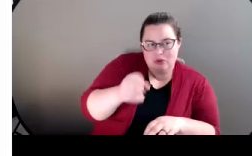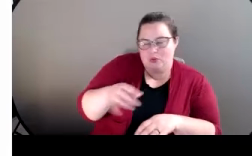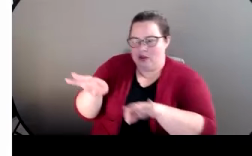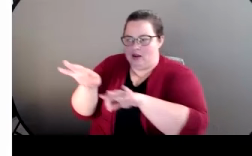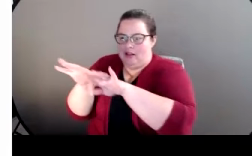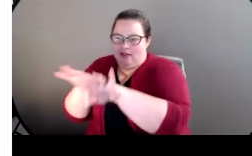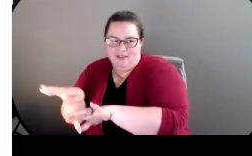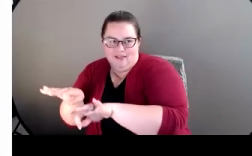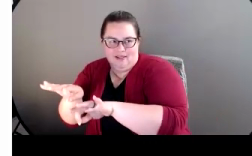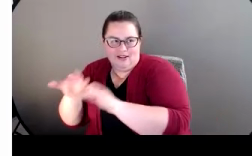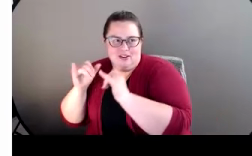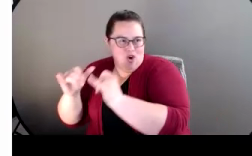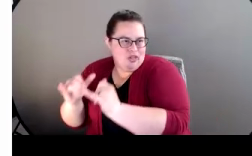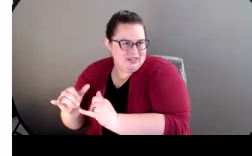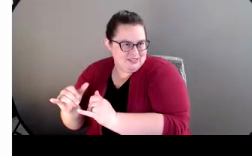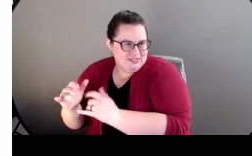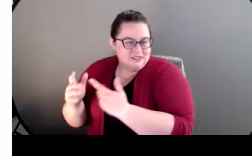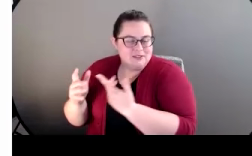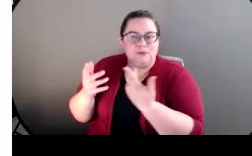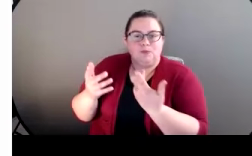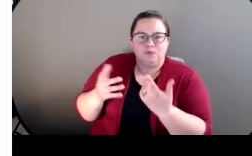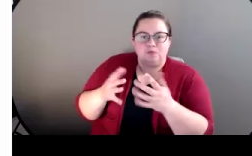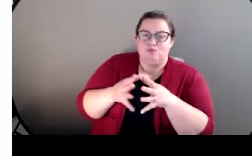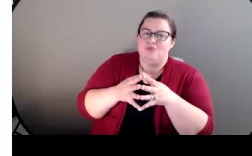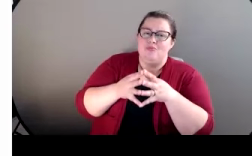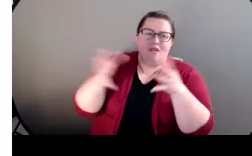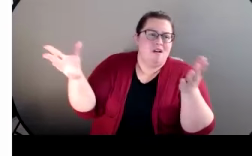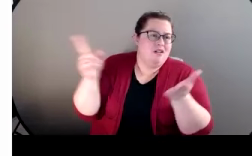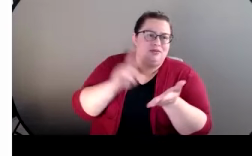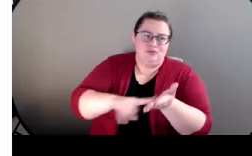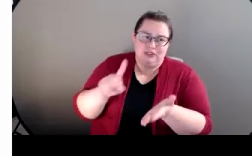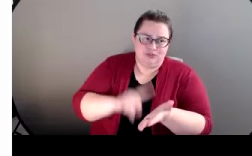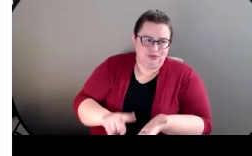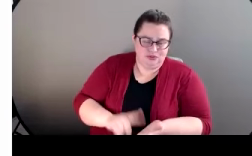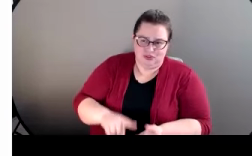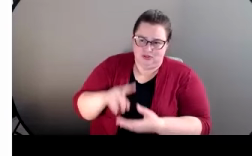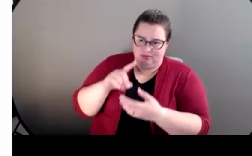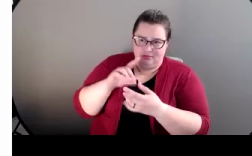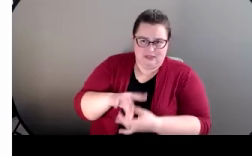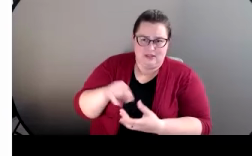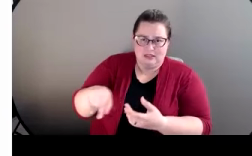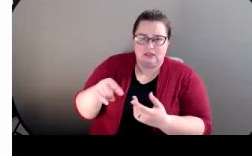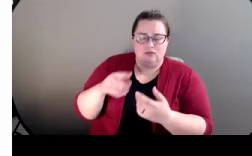Lots and lots of studies have been done on this looking into textbook affordability.